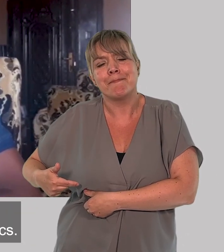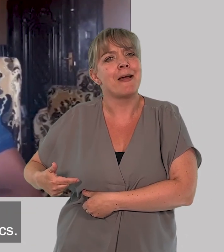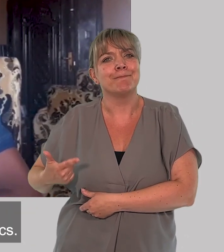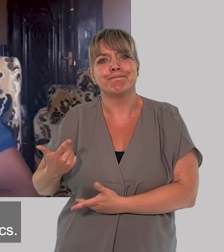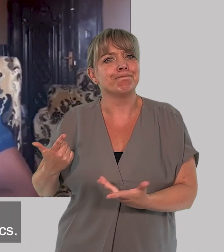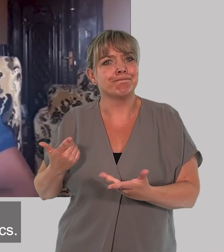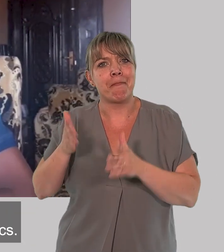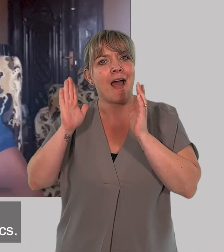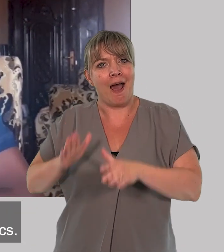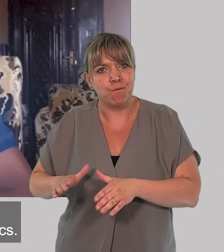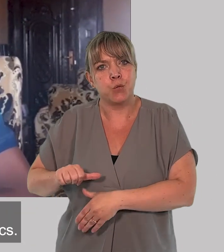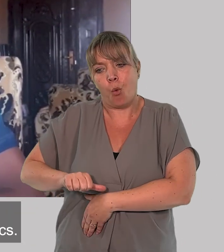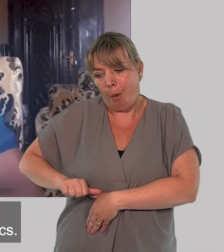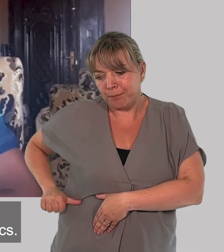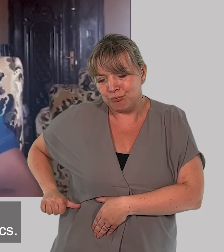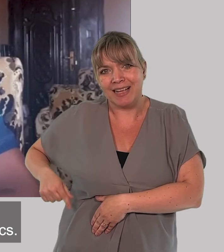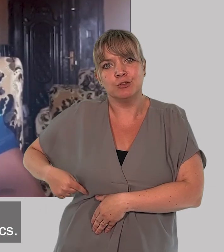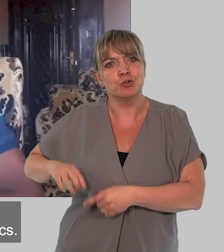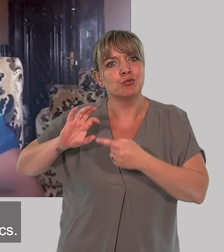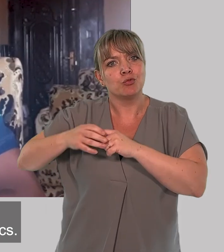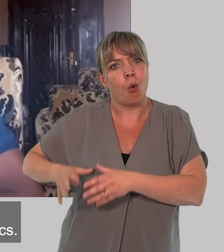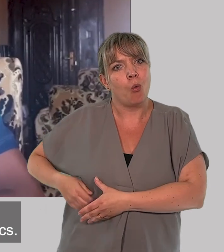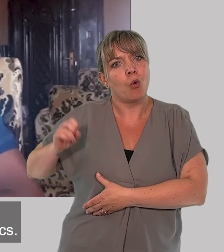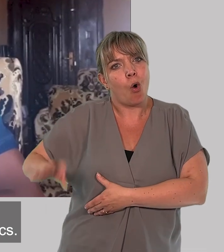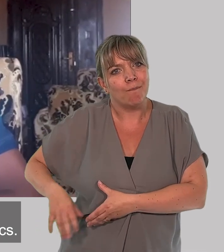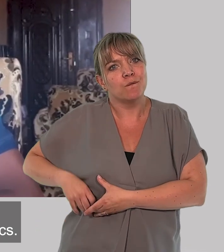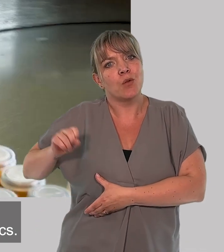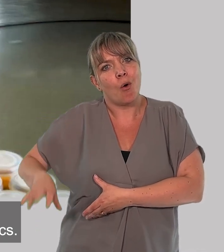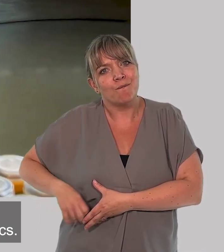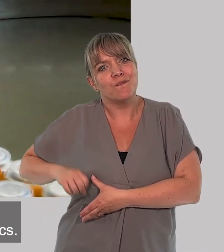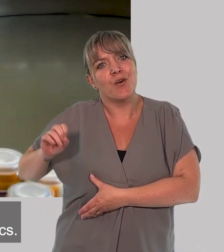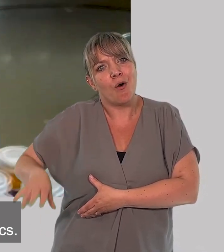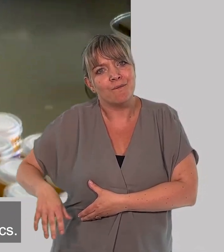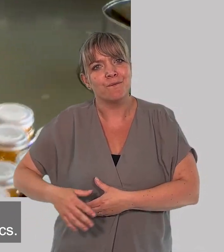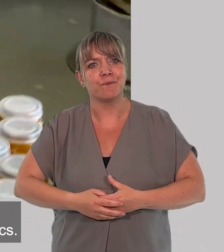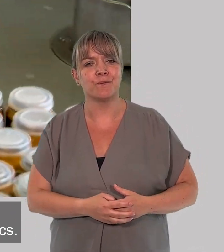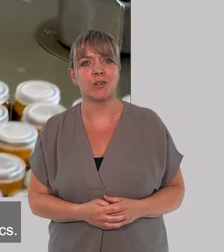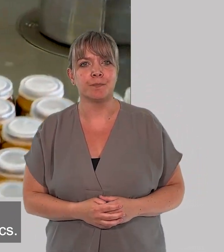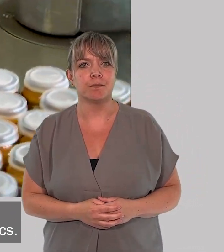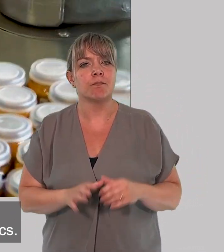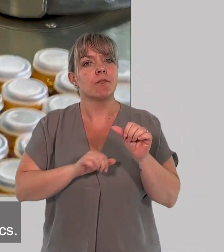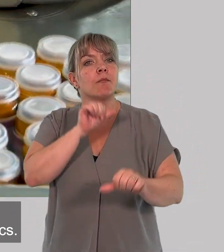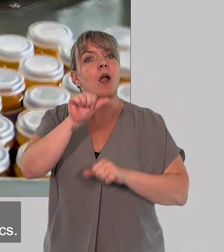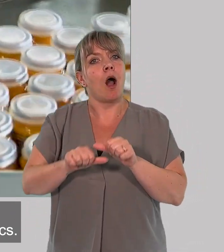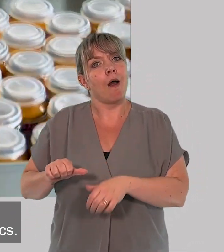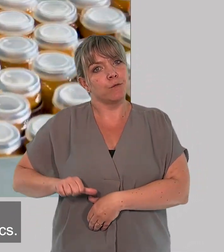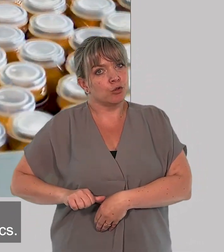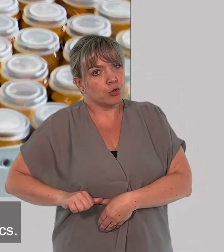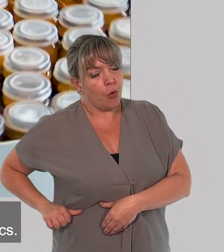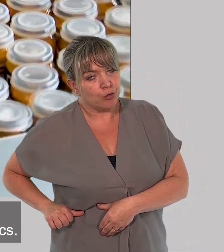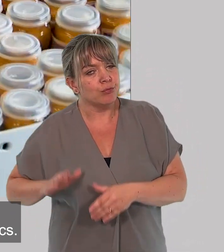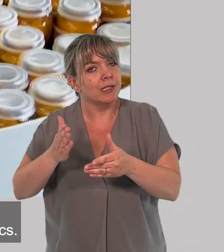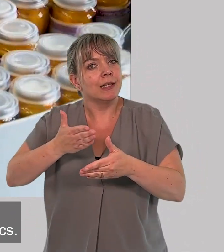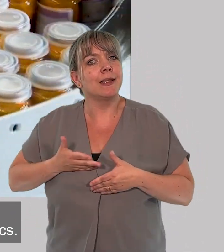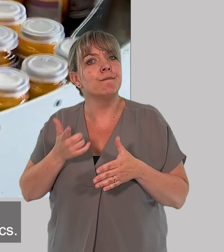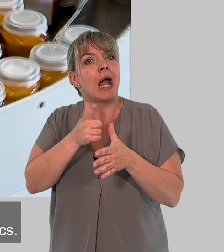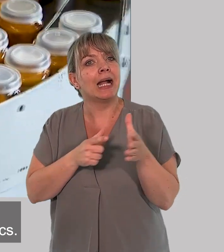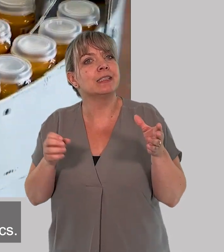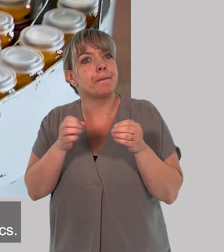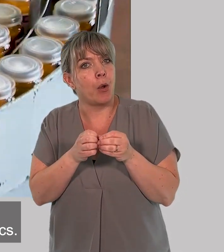the process of removal had to be completed with open surgery. After the surgery, I was given antibiotics.